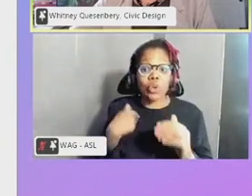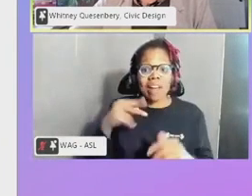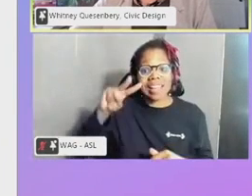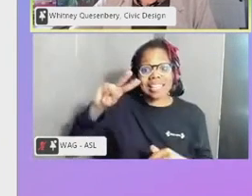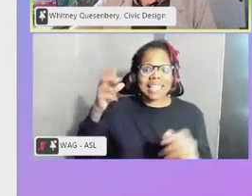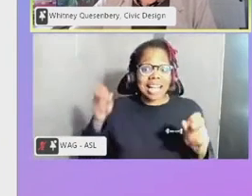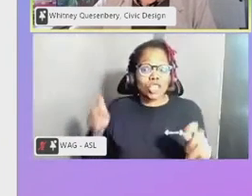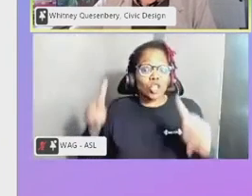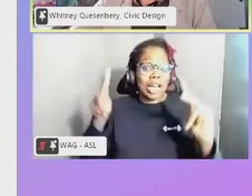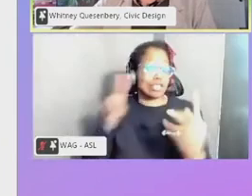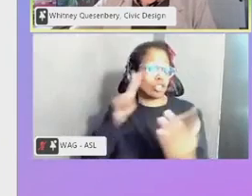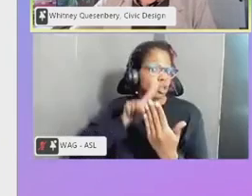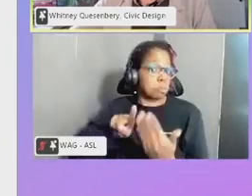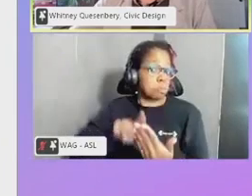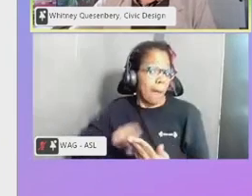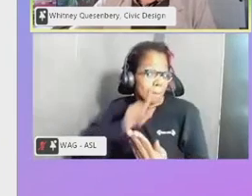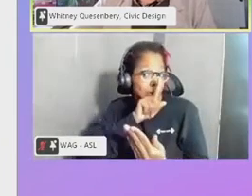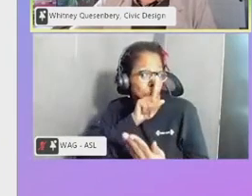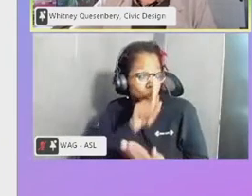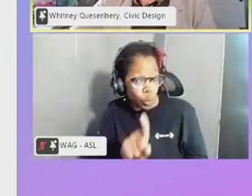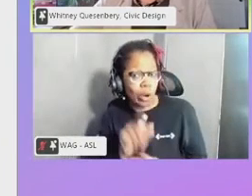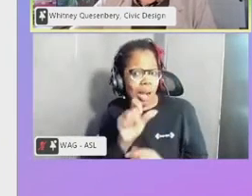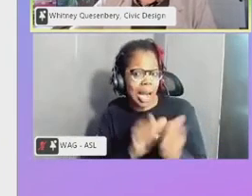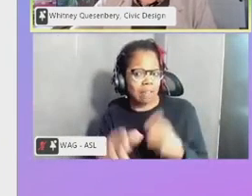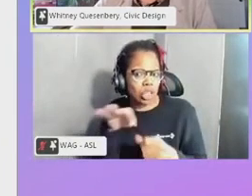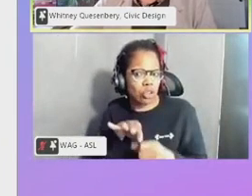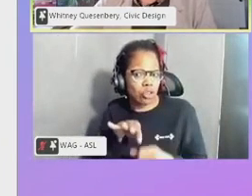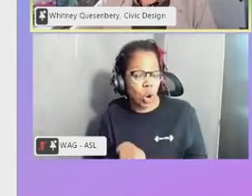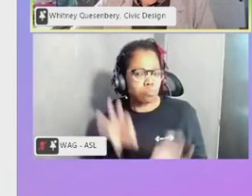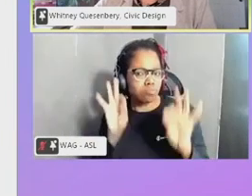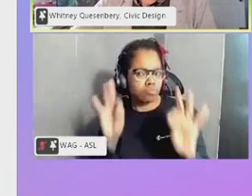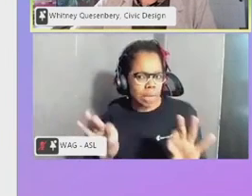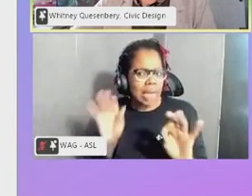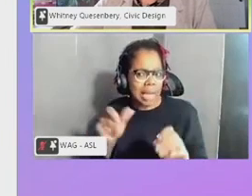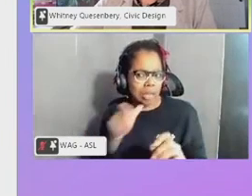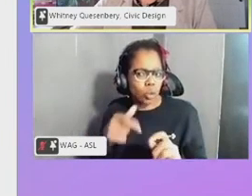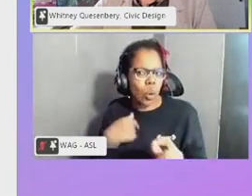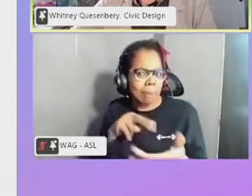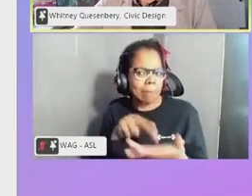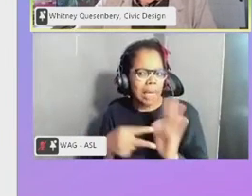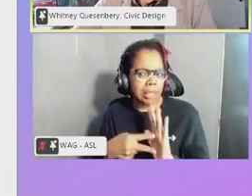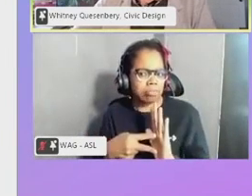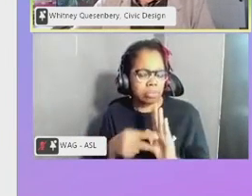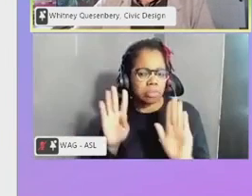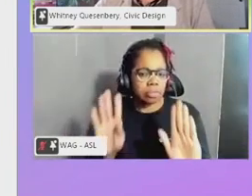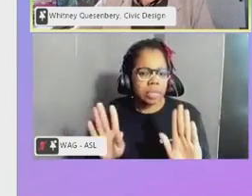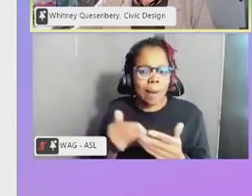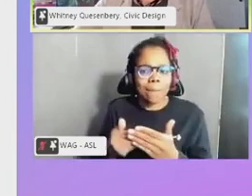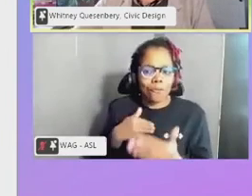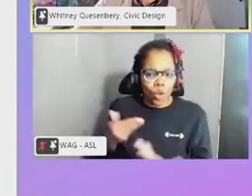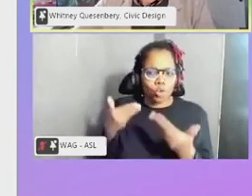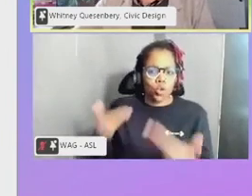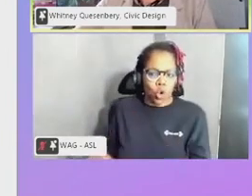at your polling place, it's a problem. It is part of federal requirements that you get a